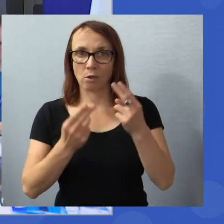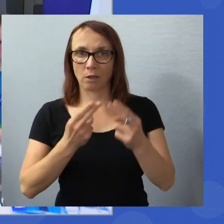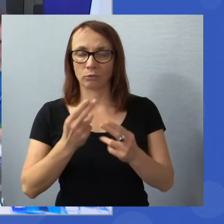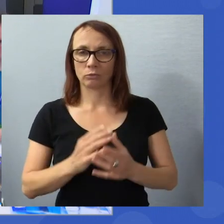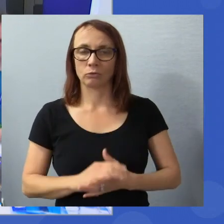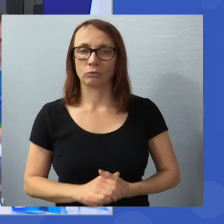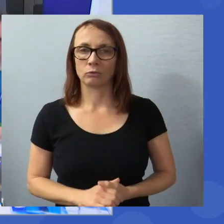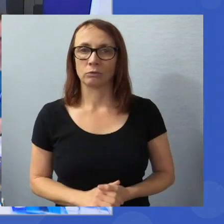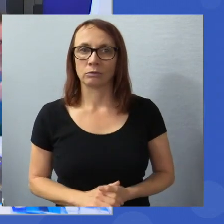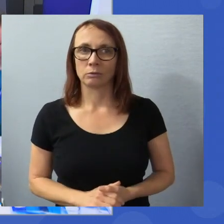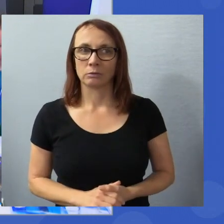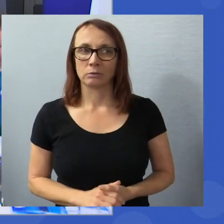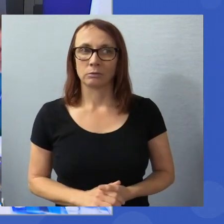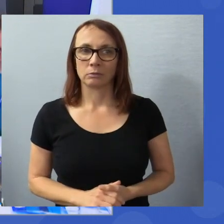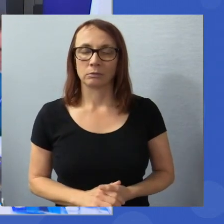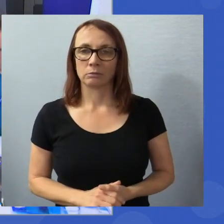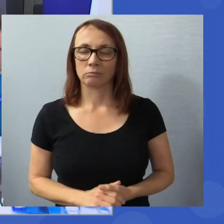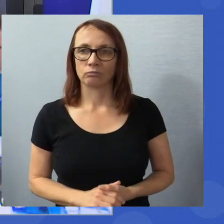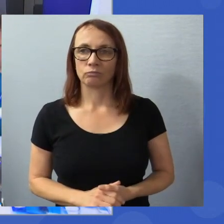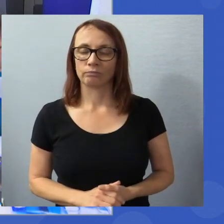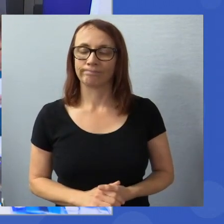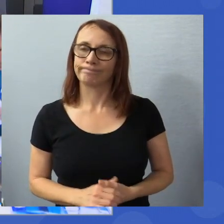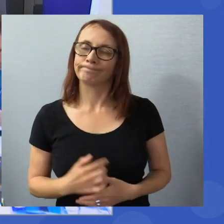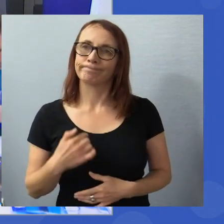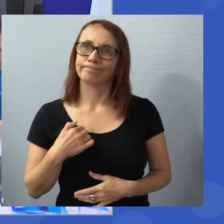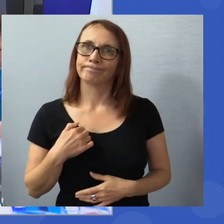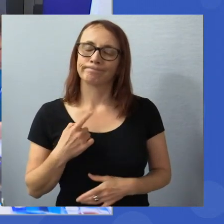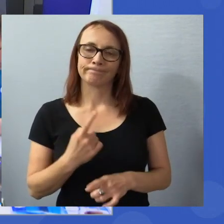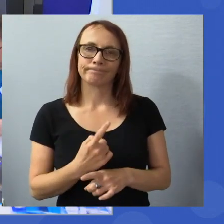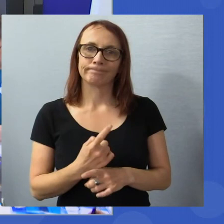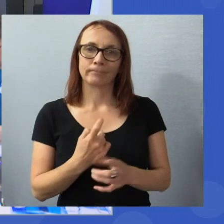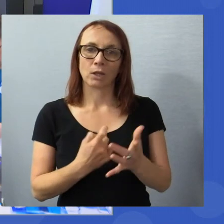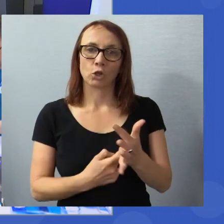I'm just going to talk a little bit about the reference group